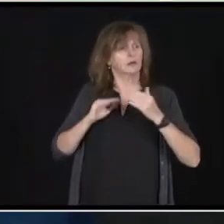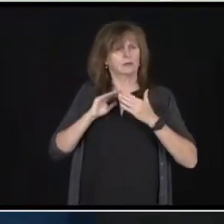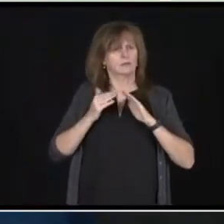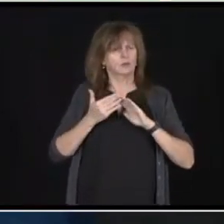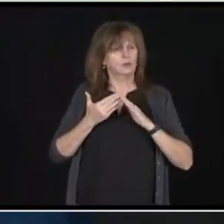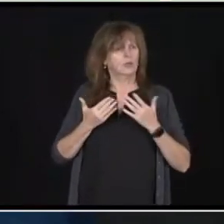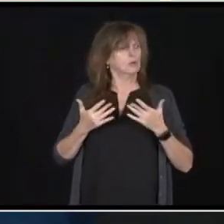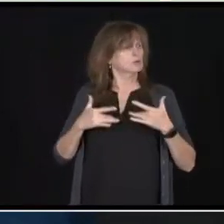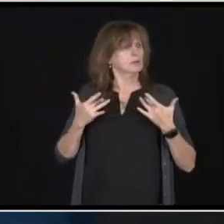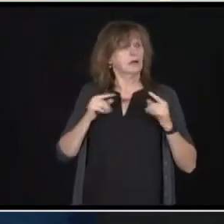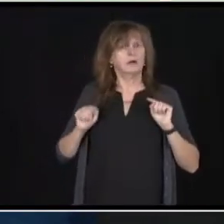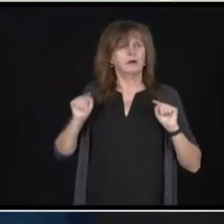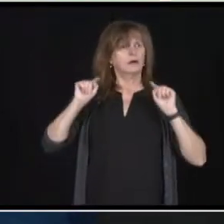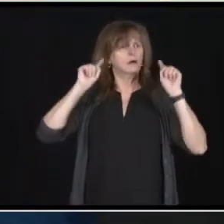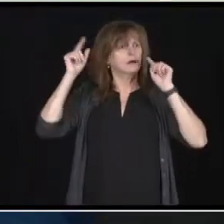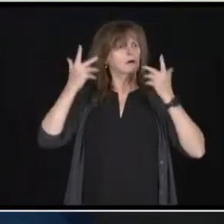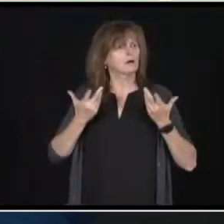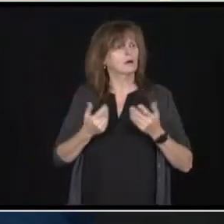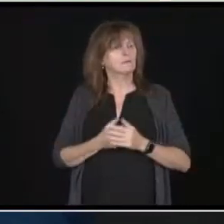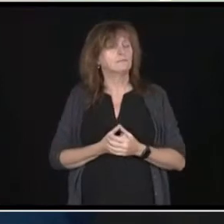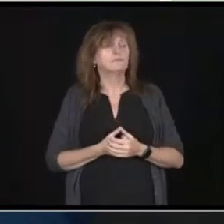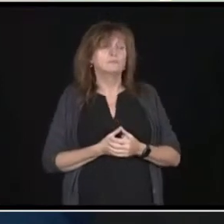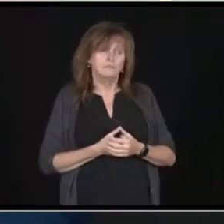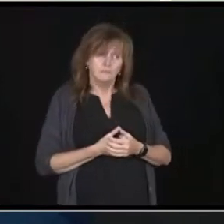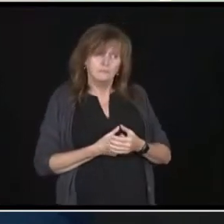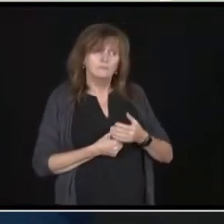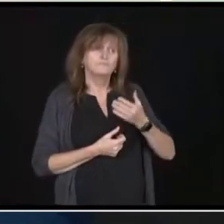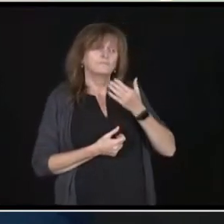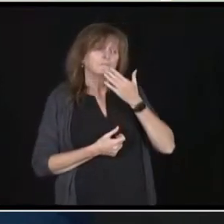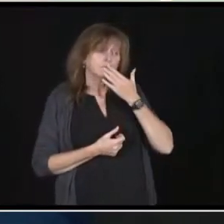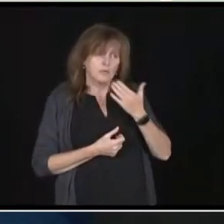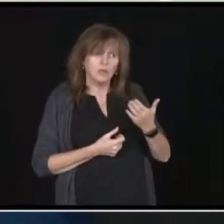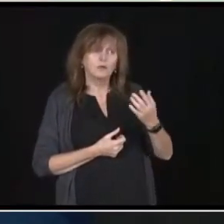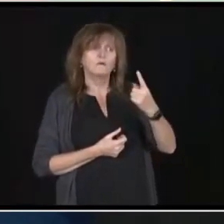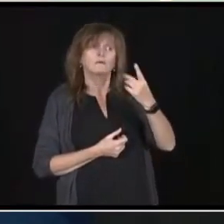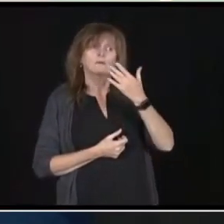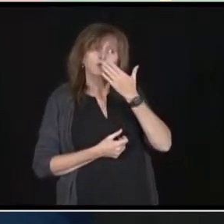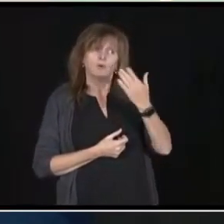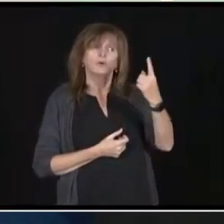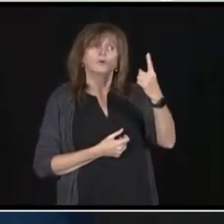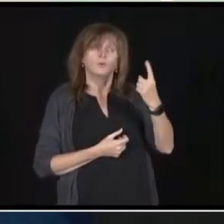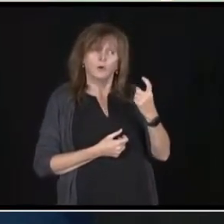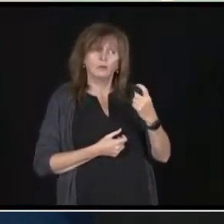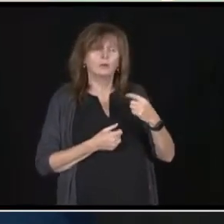out there in the community. Thanks, that is a good question, actually. The seven day average percent